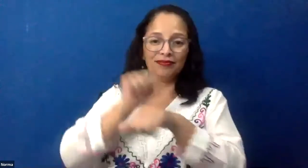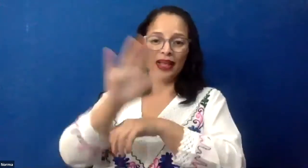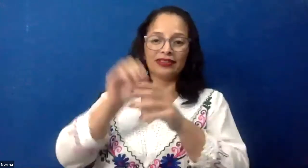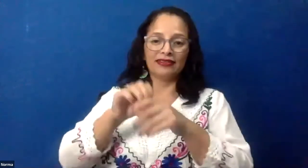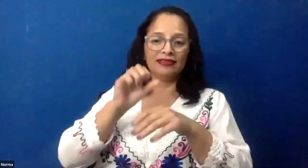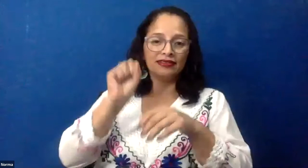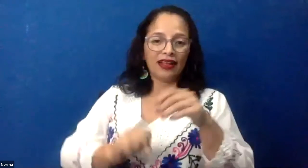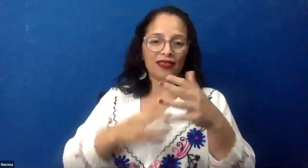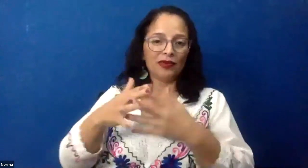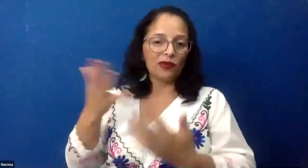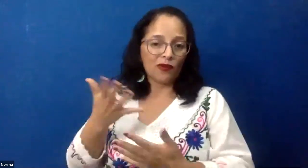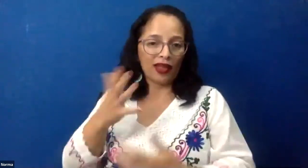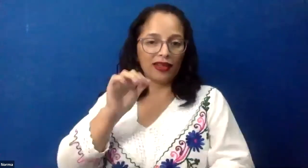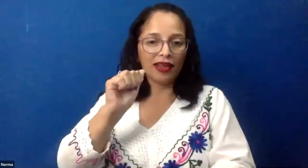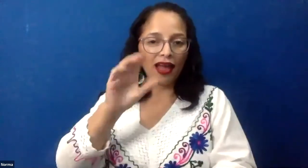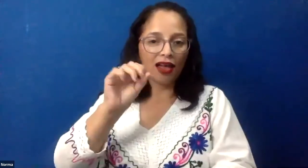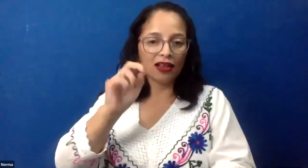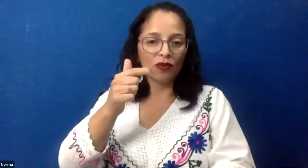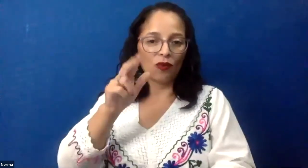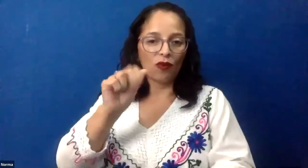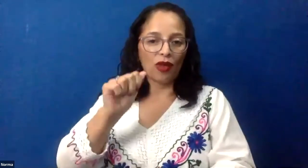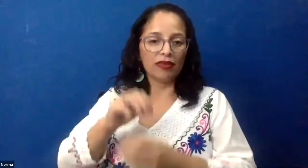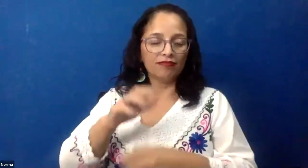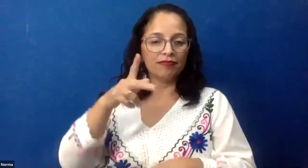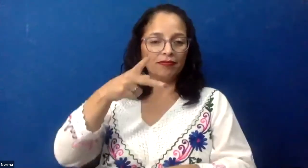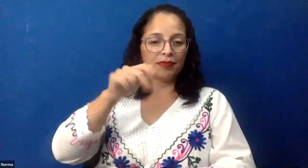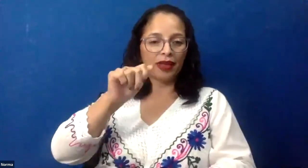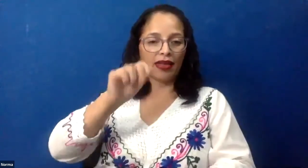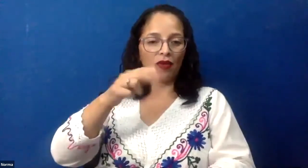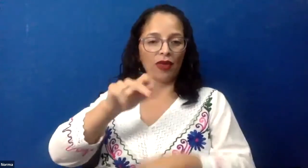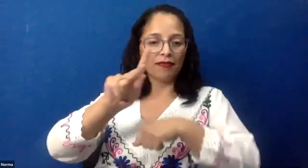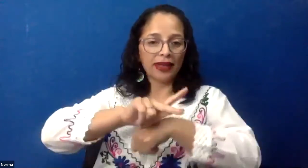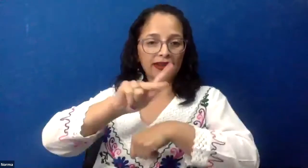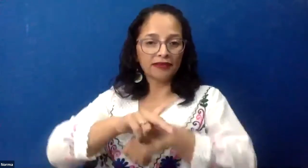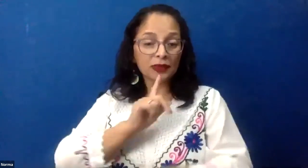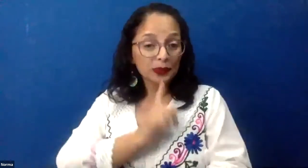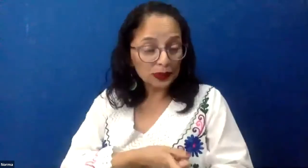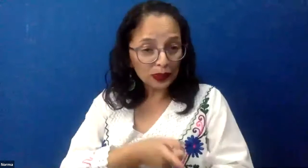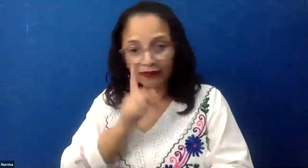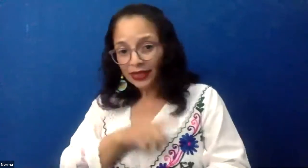The highest mountain in South America is Aconcagua in Paraguay.